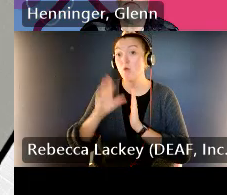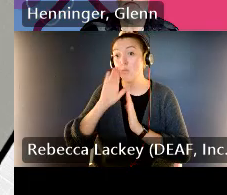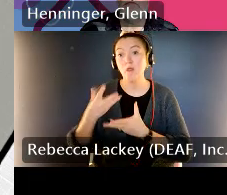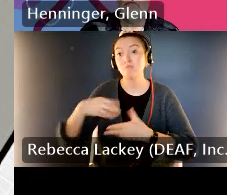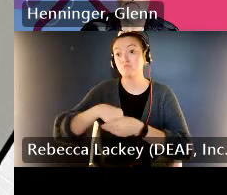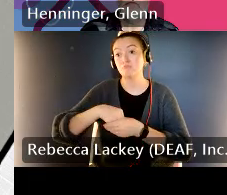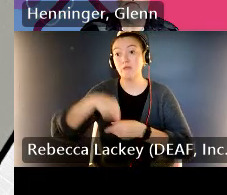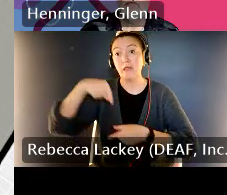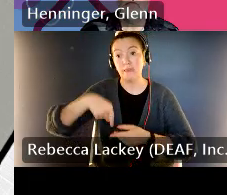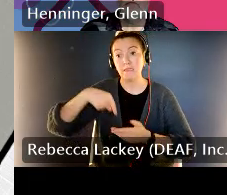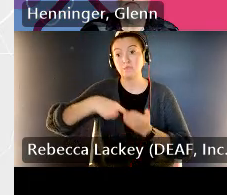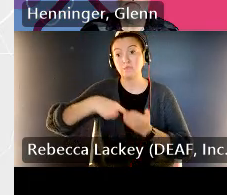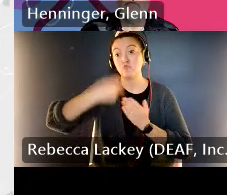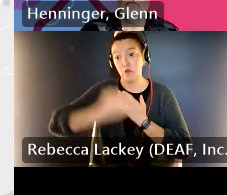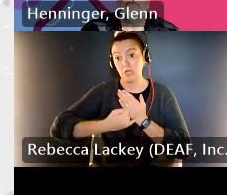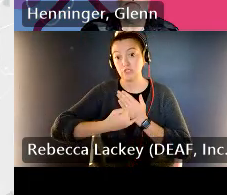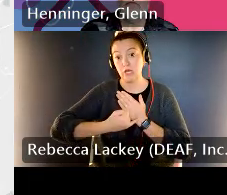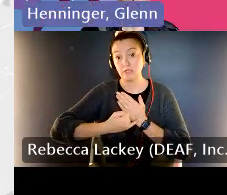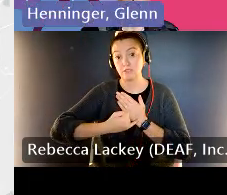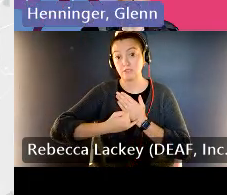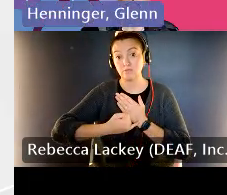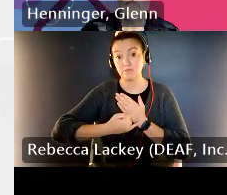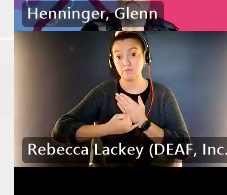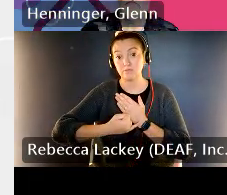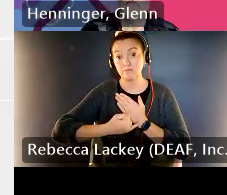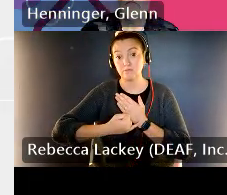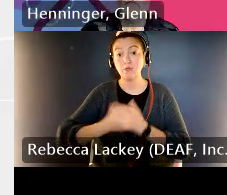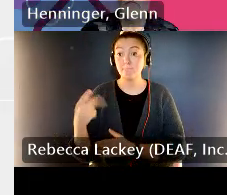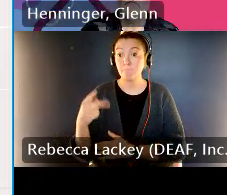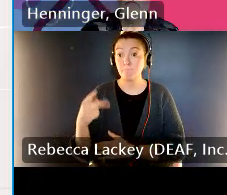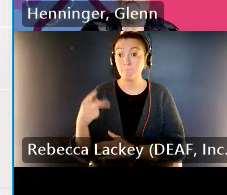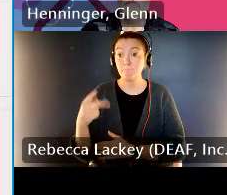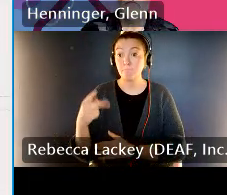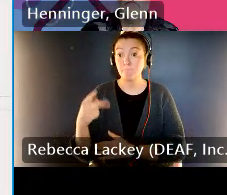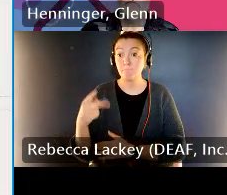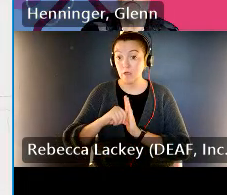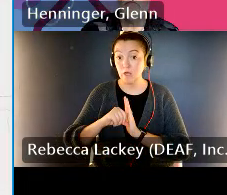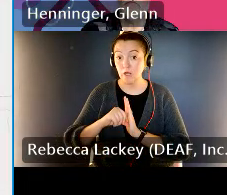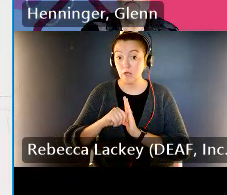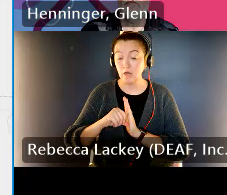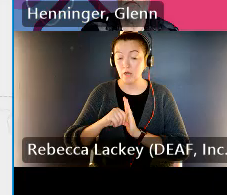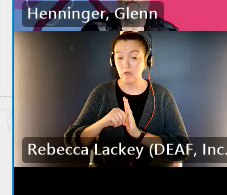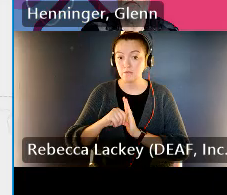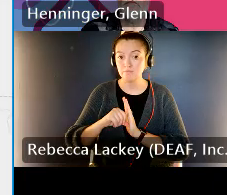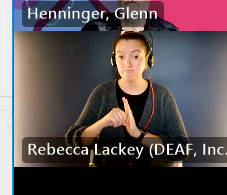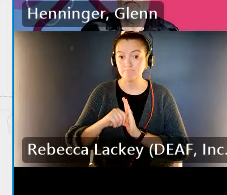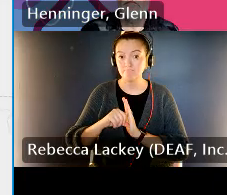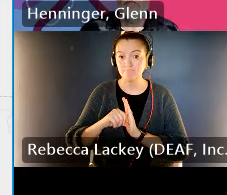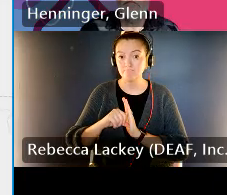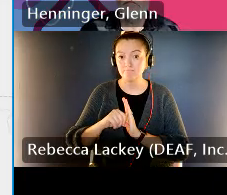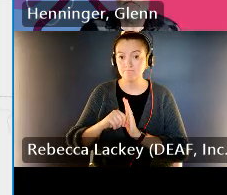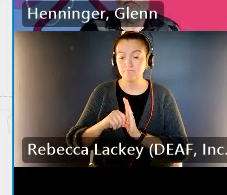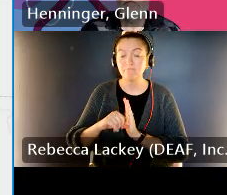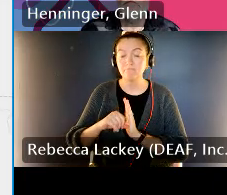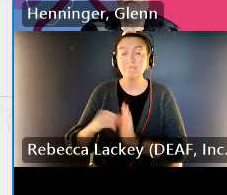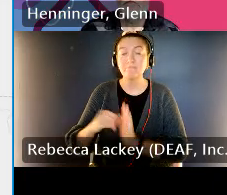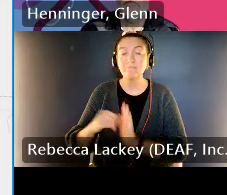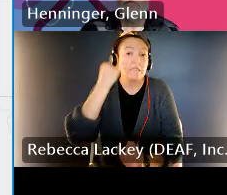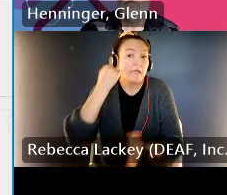highlighted are the ones if the funding remains after completing the primary list,